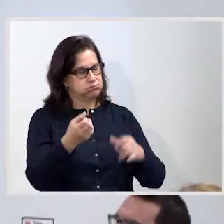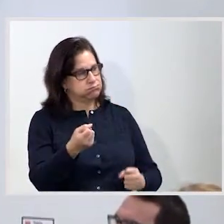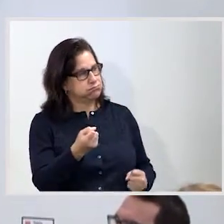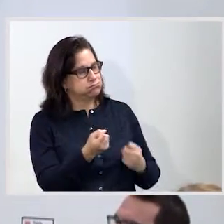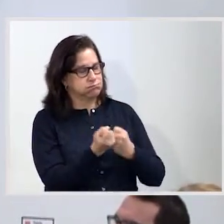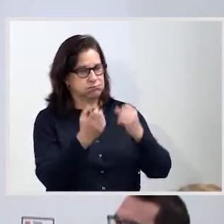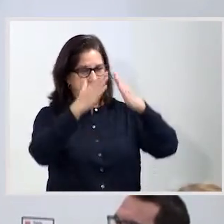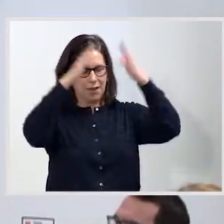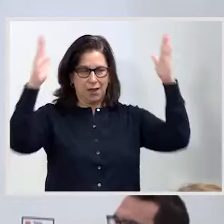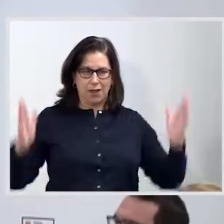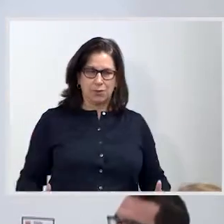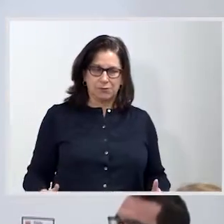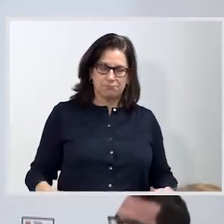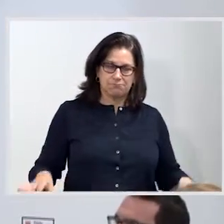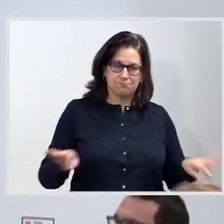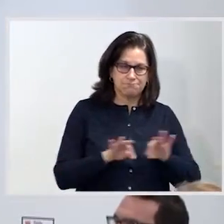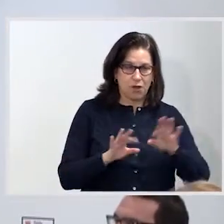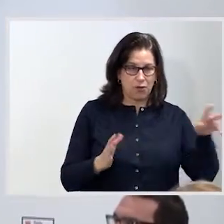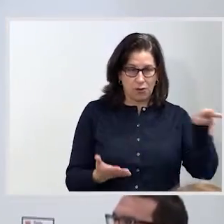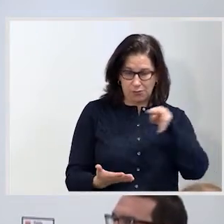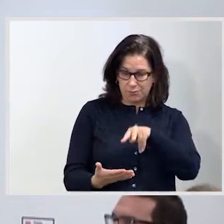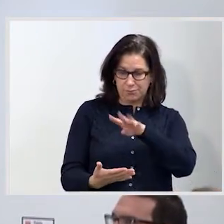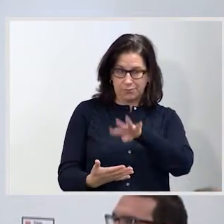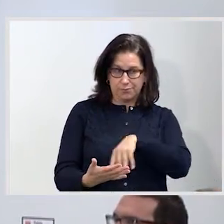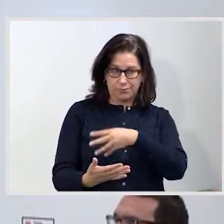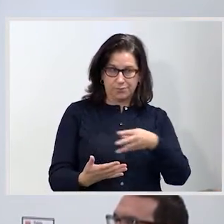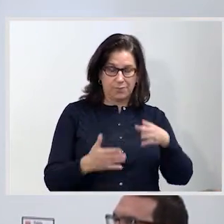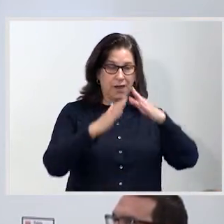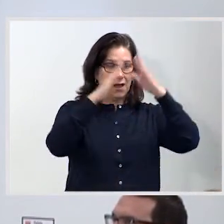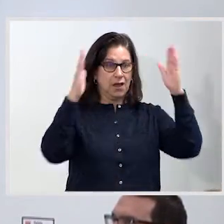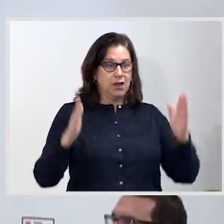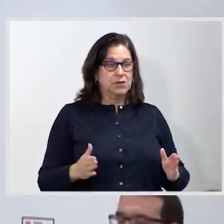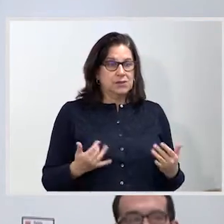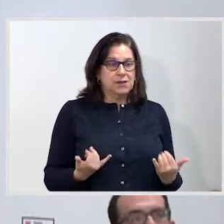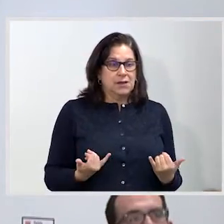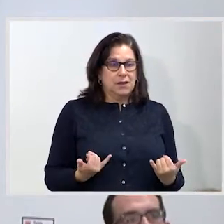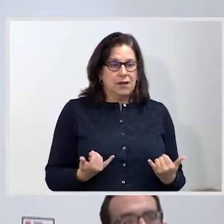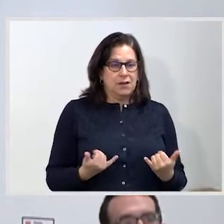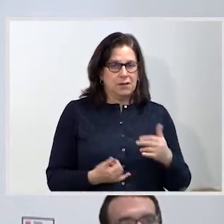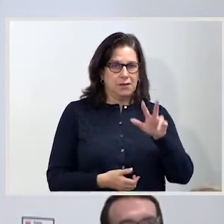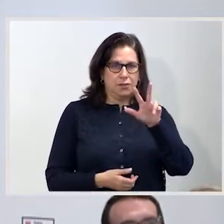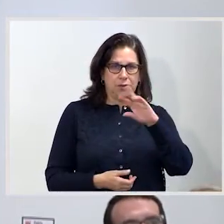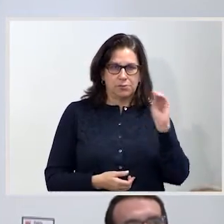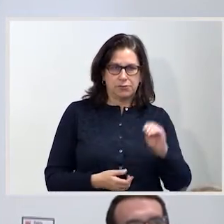YOUR CHART, HOUSING IS 3% OF OUR BUDGET.